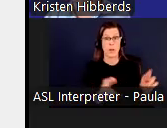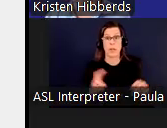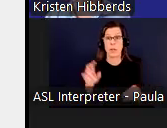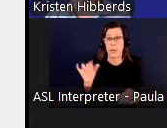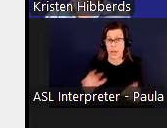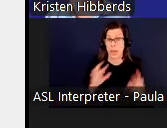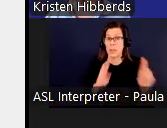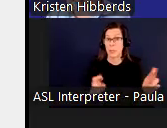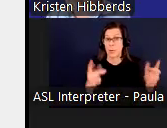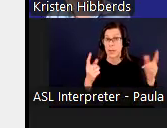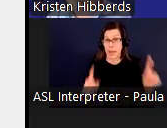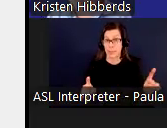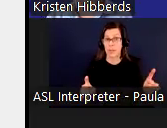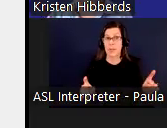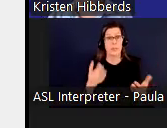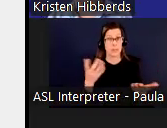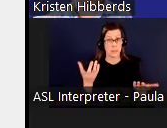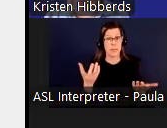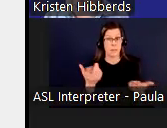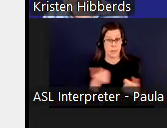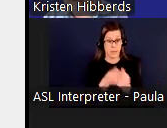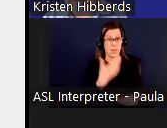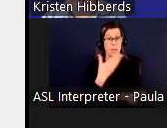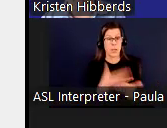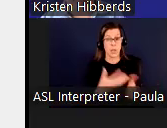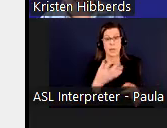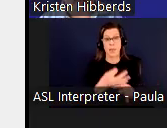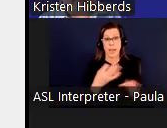the statute provides you immunity.